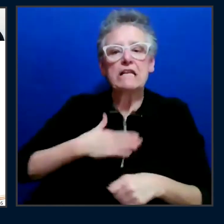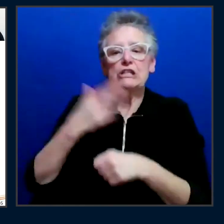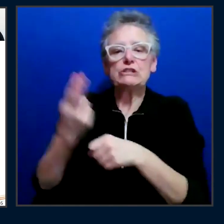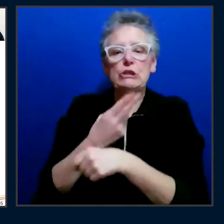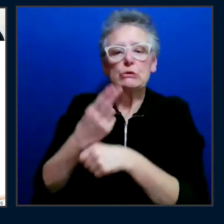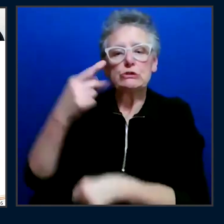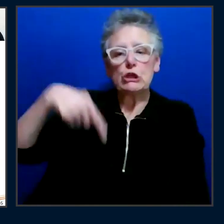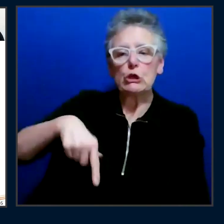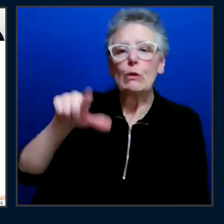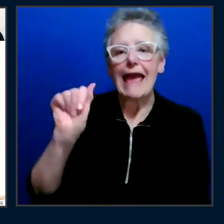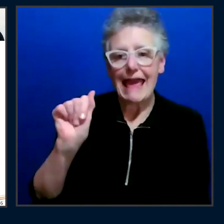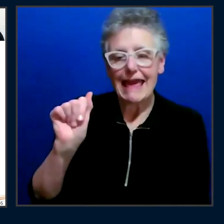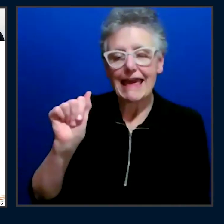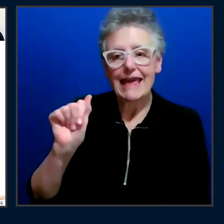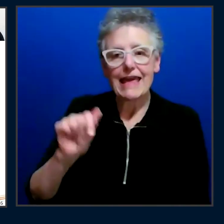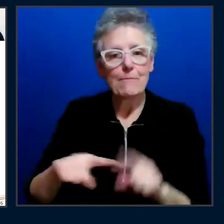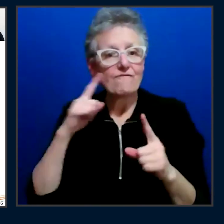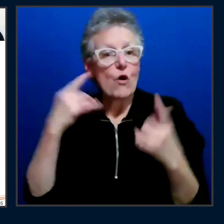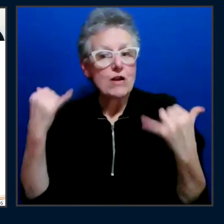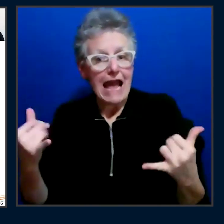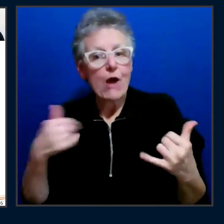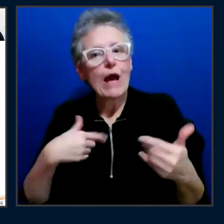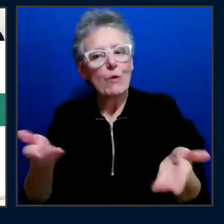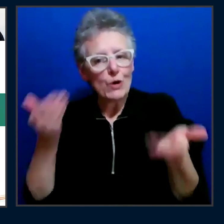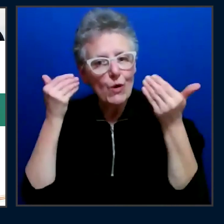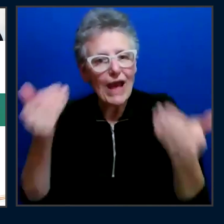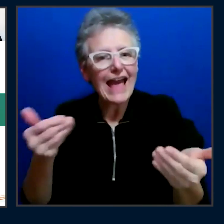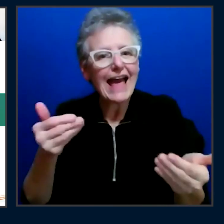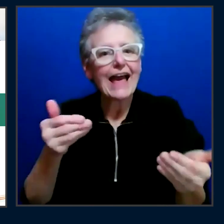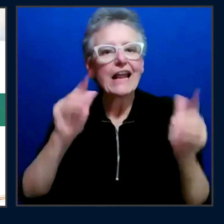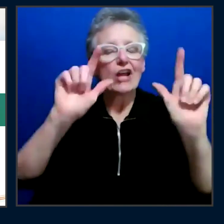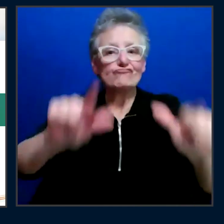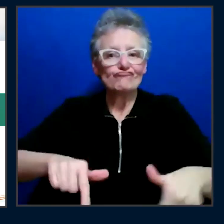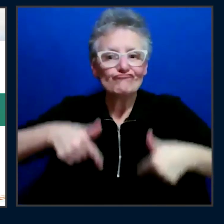if you have questions to use the Q&A feature. but in the meantime, I'm going to go ahead